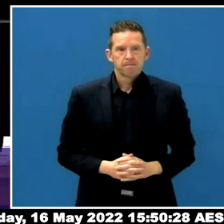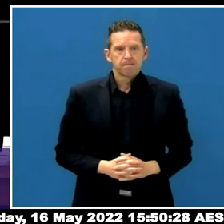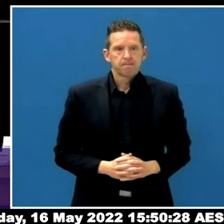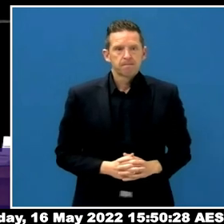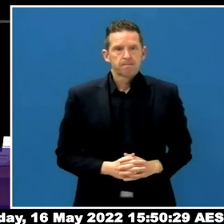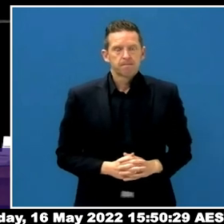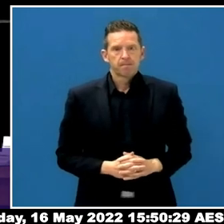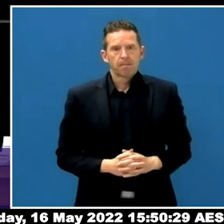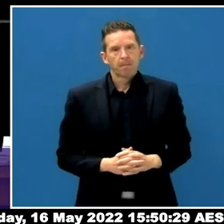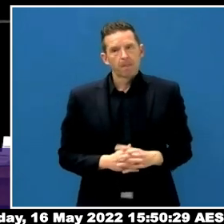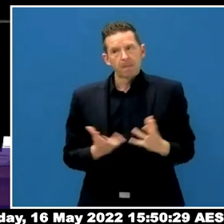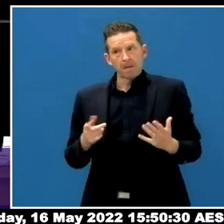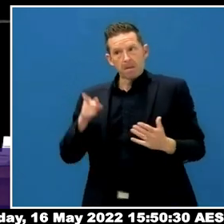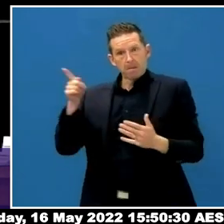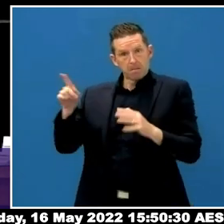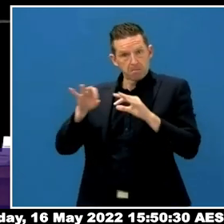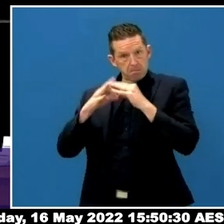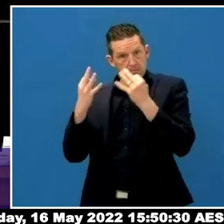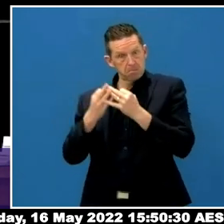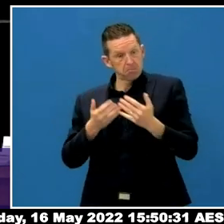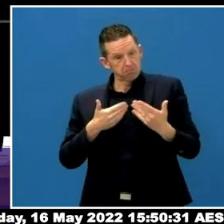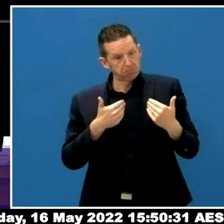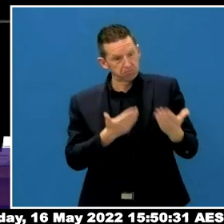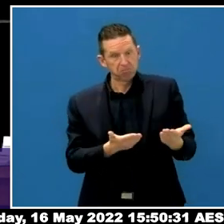No. MR FOGARTY: - and Rob at the centre? No. MR FOGARTY: Ever?